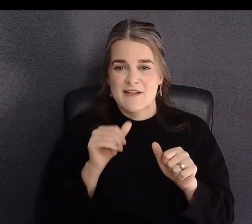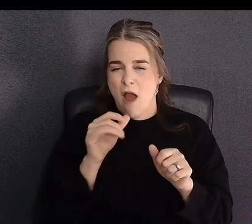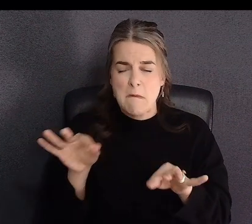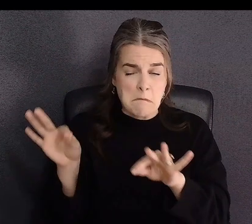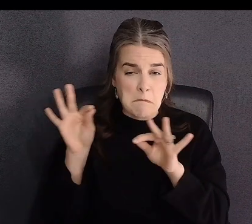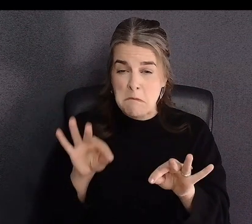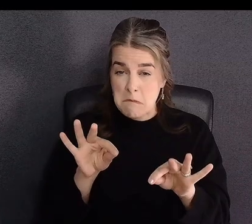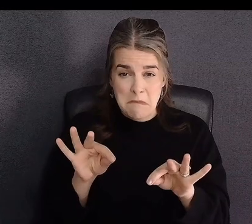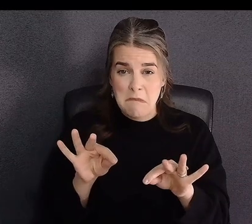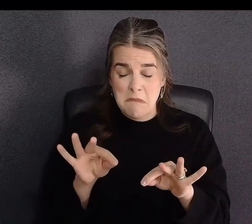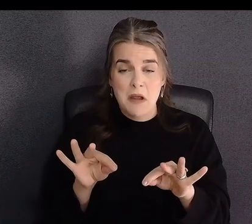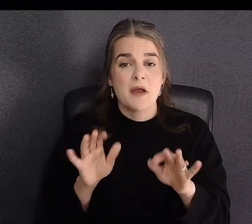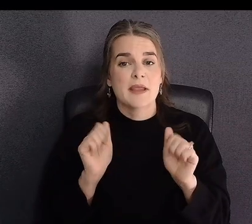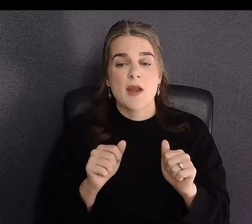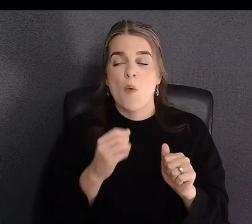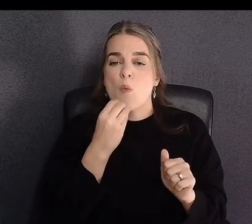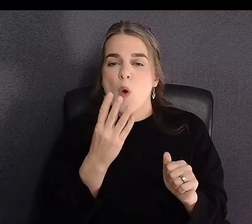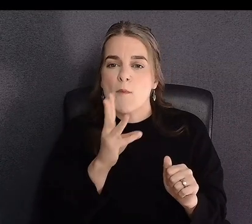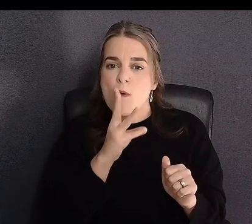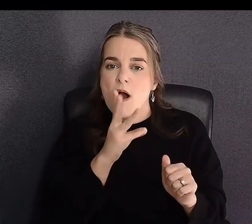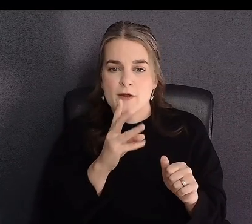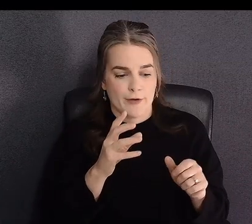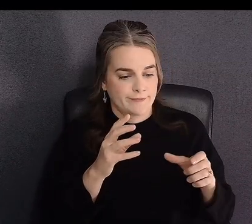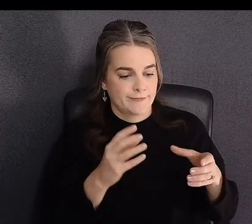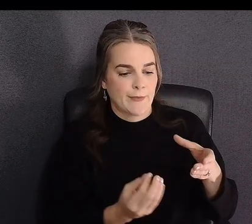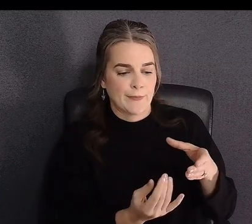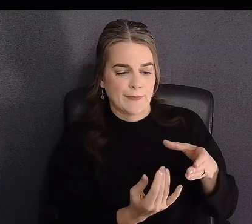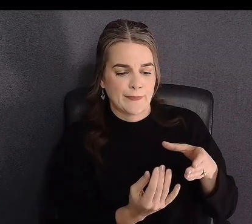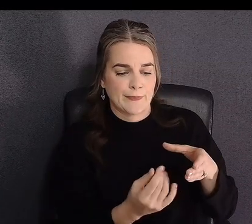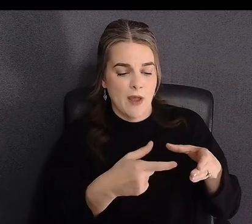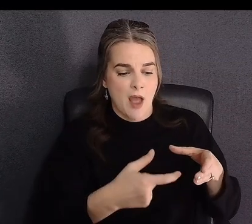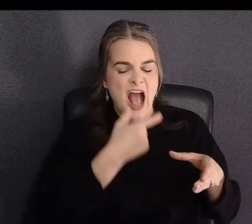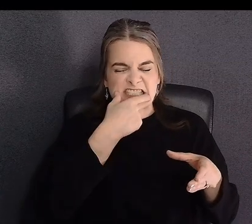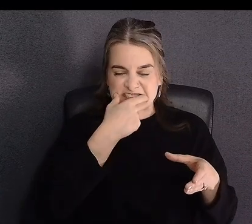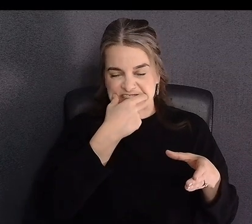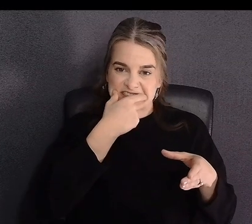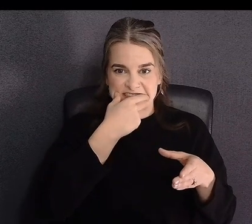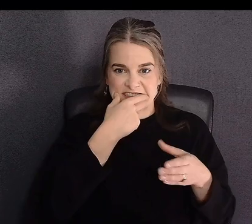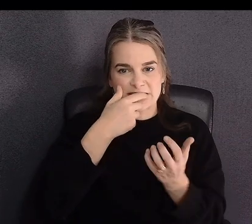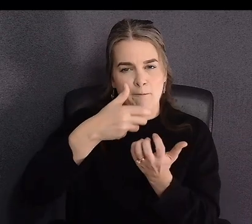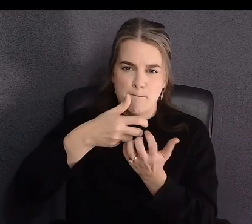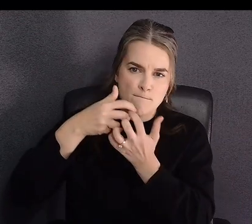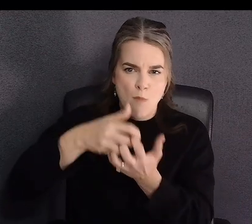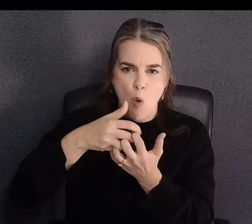And then just remold it. So if you ever have dental changes or something like that, as long as it's not super drastic,